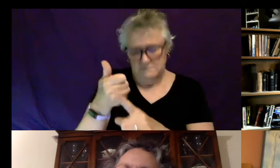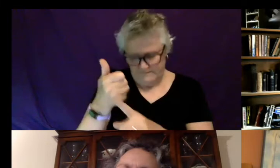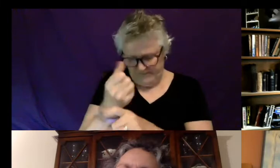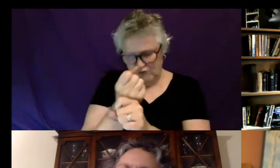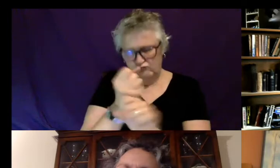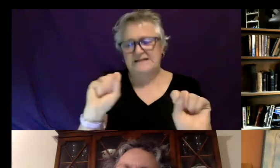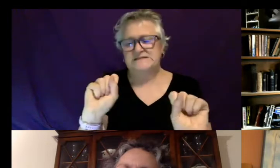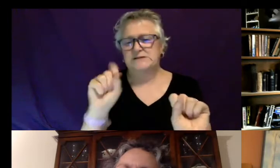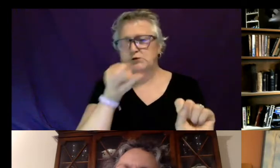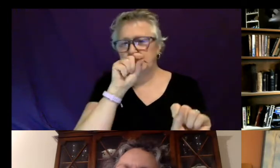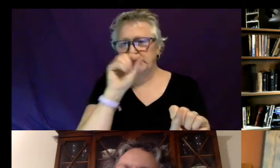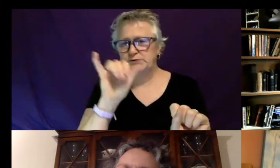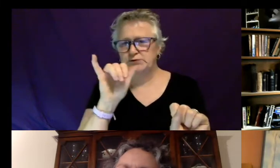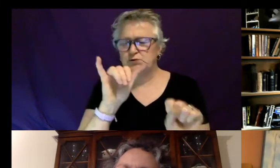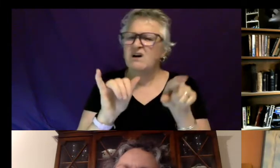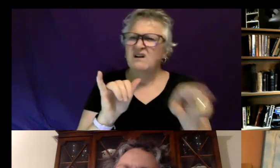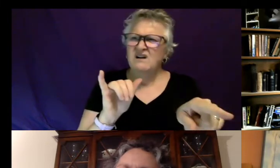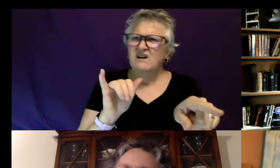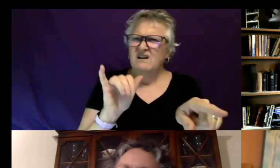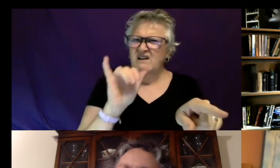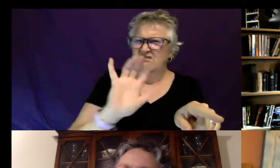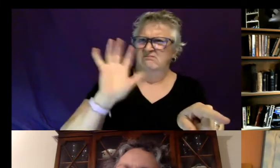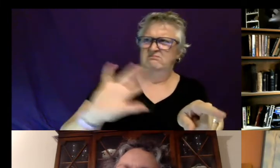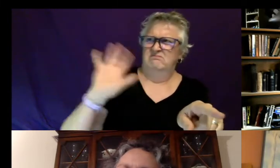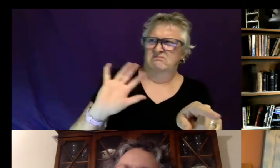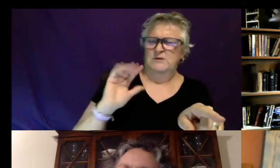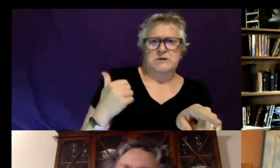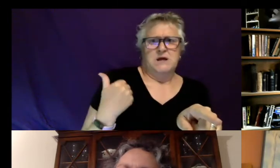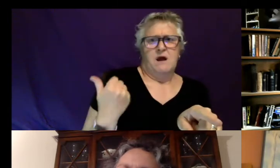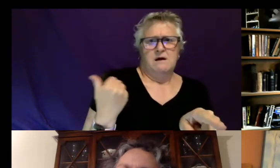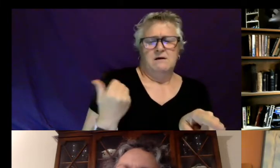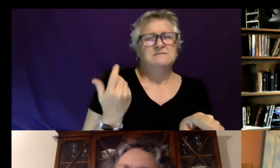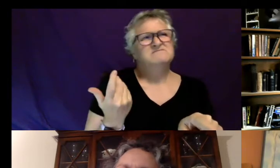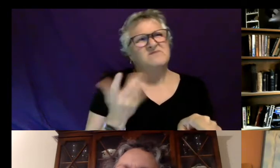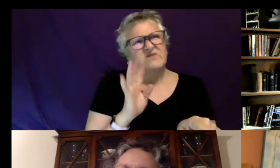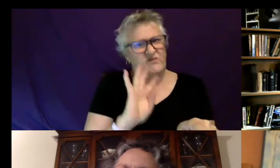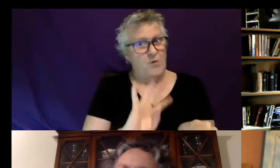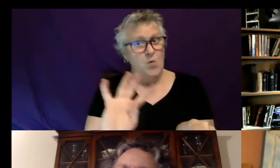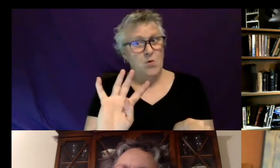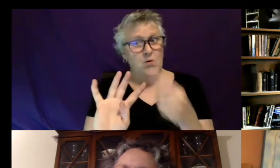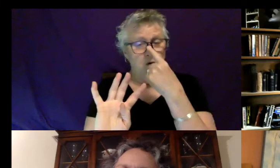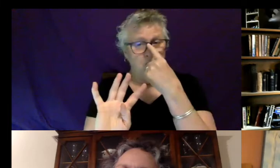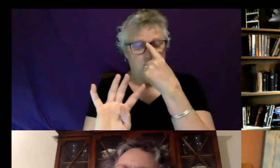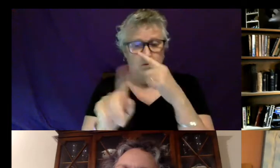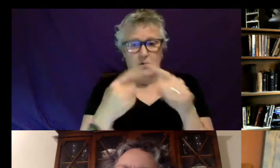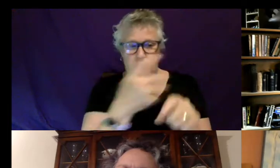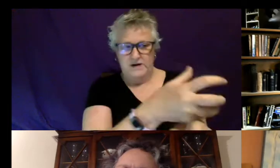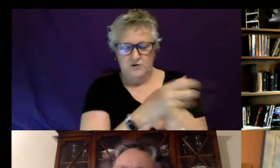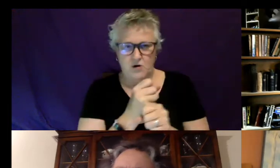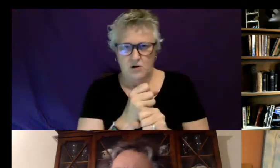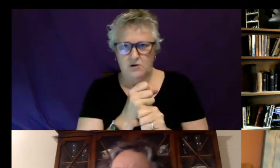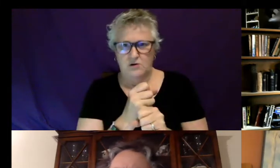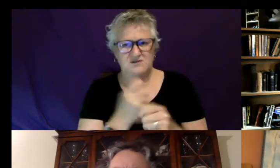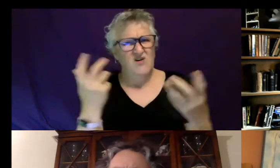she was young, she was uh four when we got her, and she had plucked out a lot of her feathers on her chest,